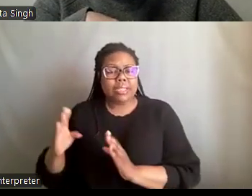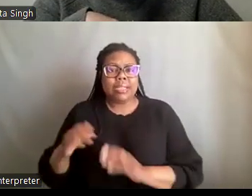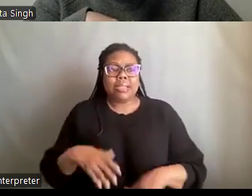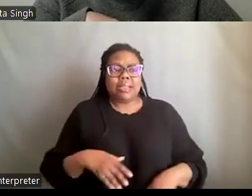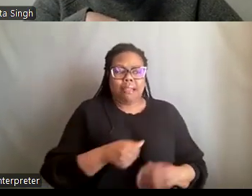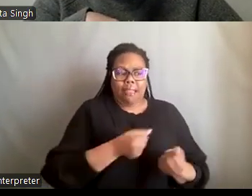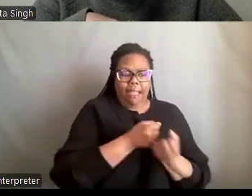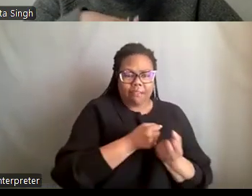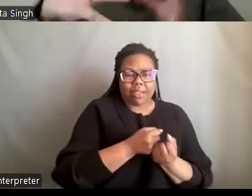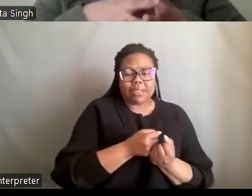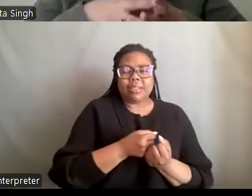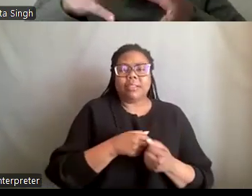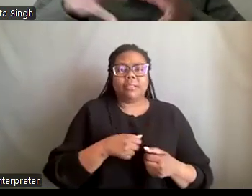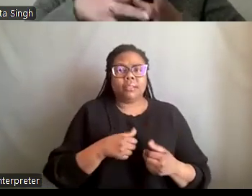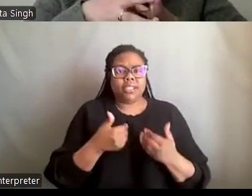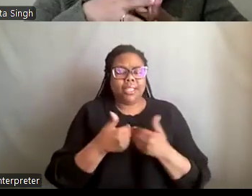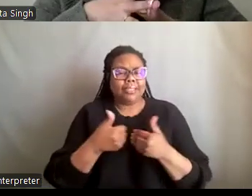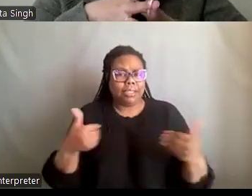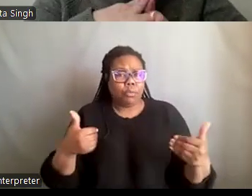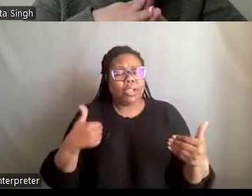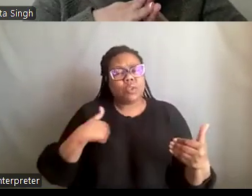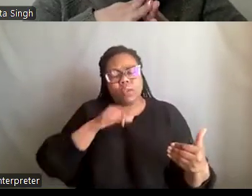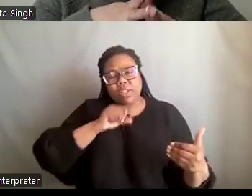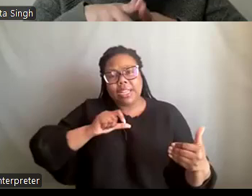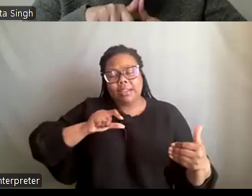supplement that policy and advocacy part where we just